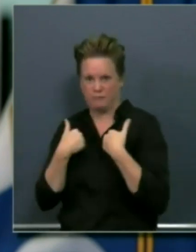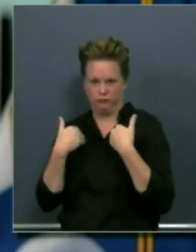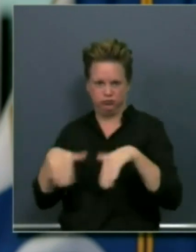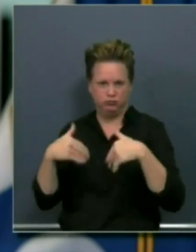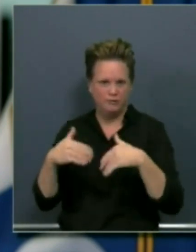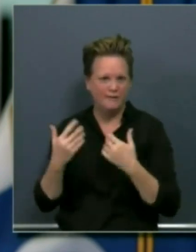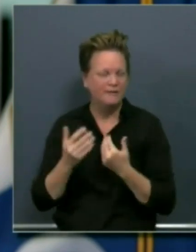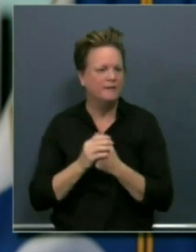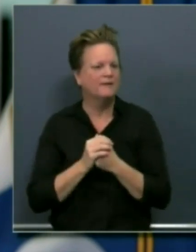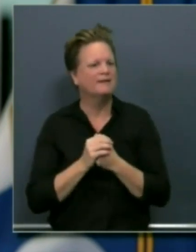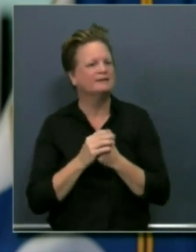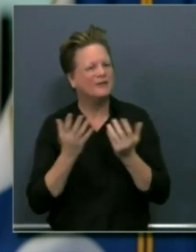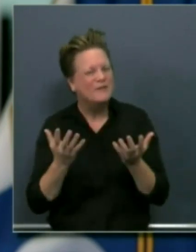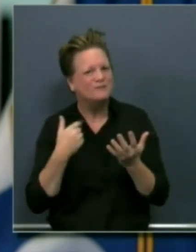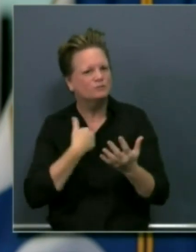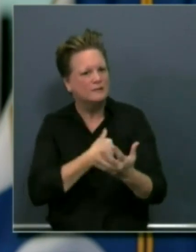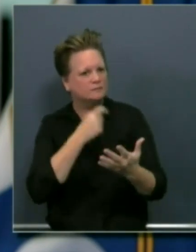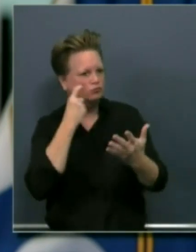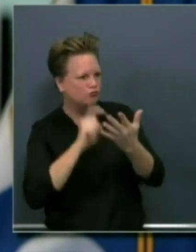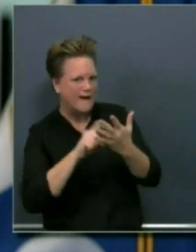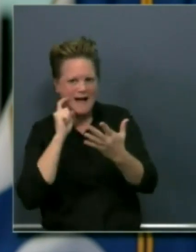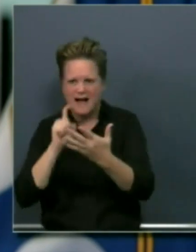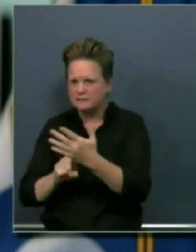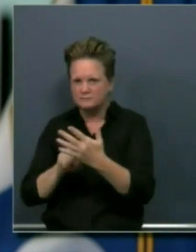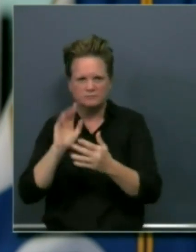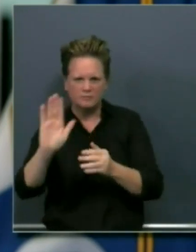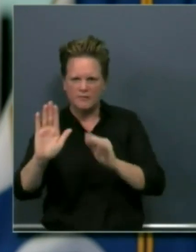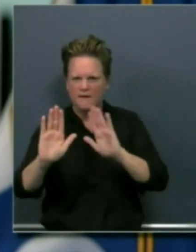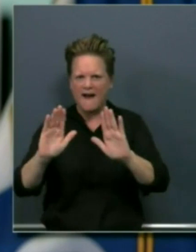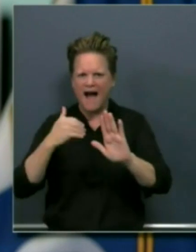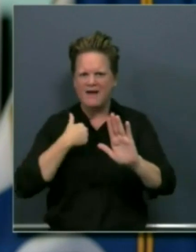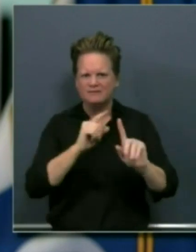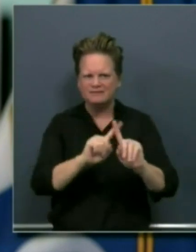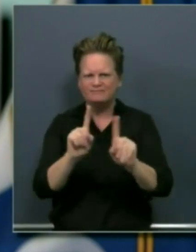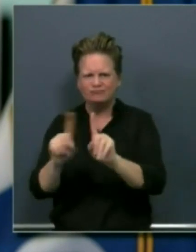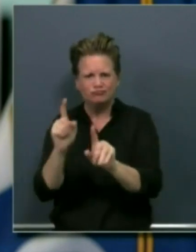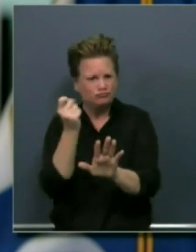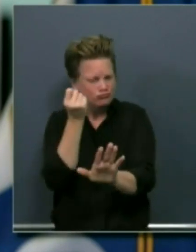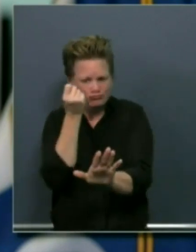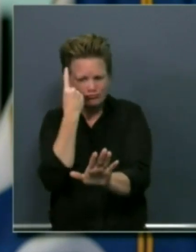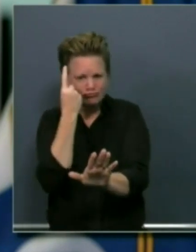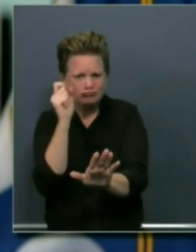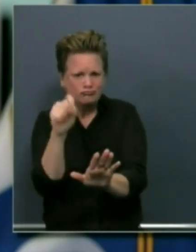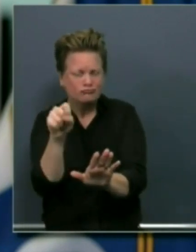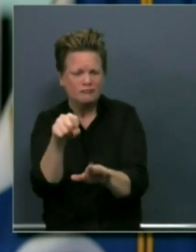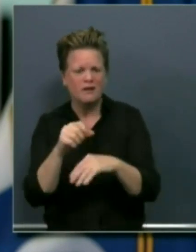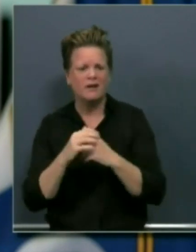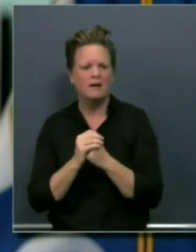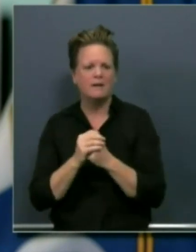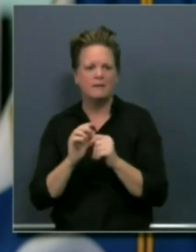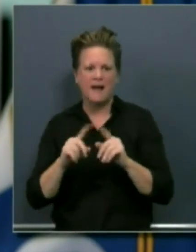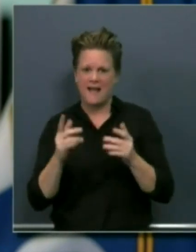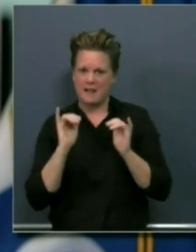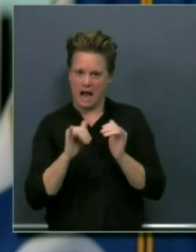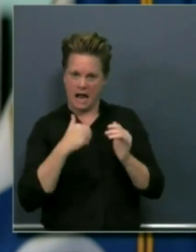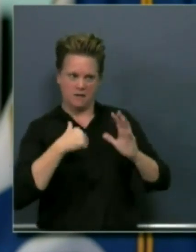LIKE NO 2 CITIES WITHIN COUNTIES ARE LIKE. AND WE WANT